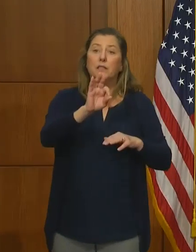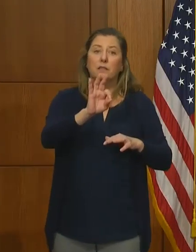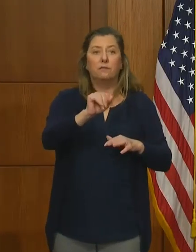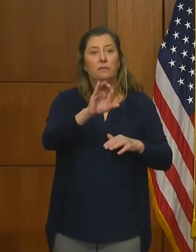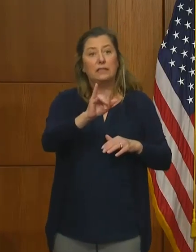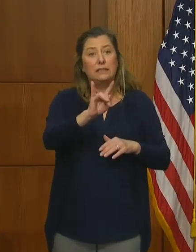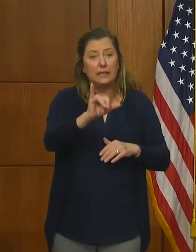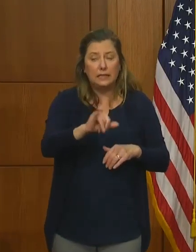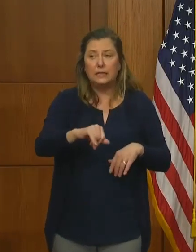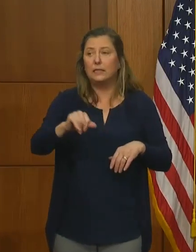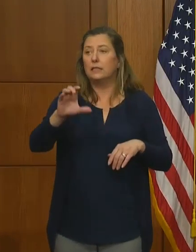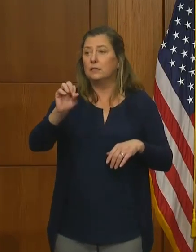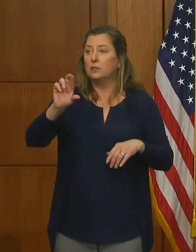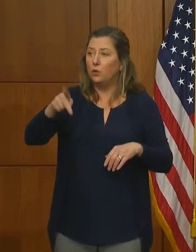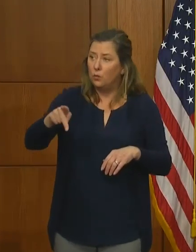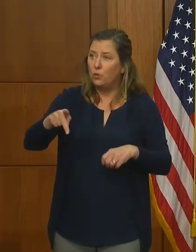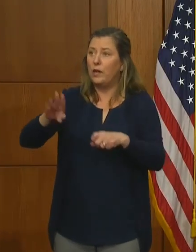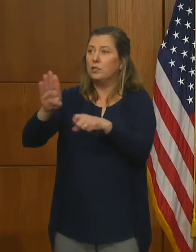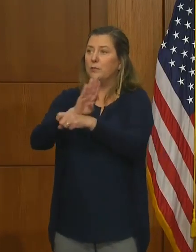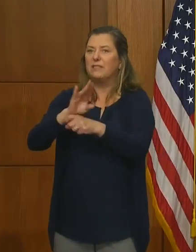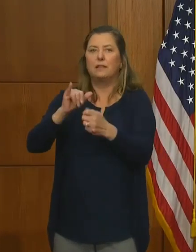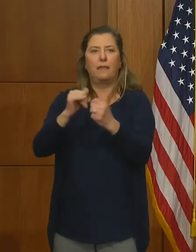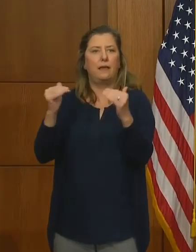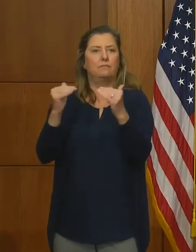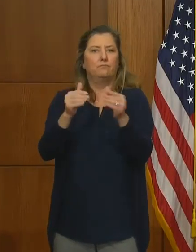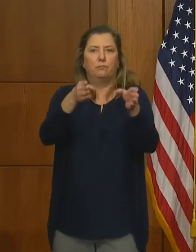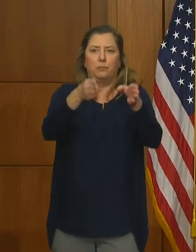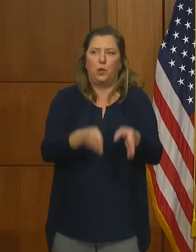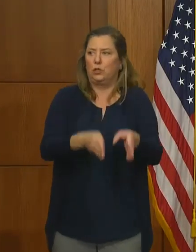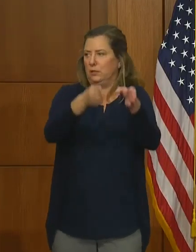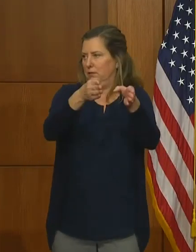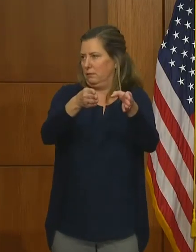IDENTIFY AS A FACILITIES AND